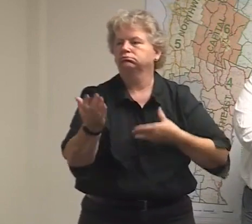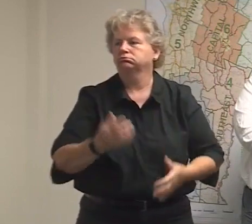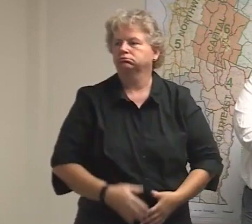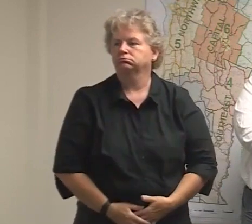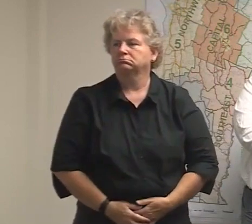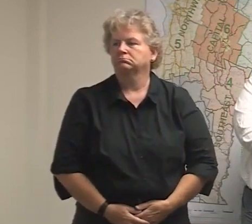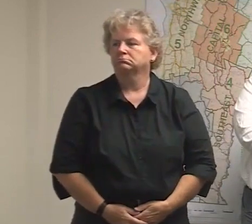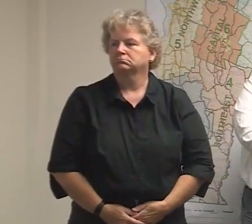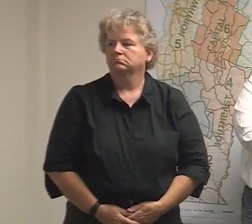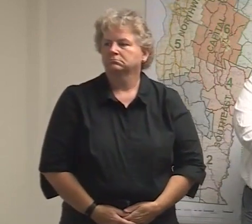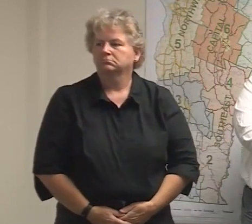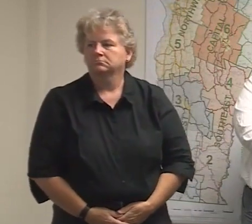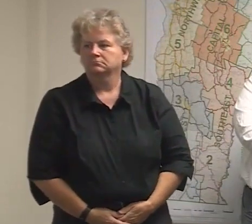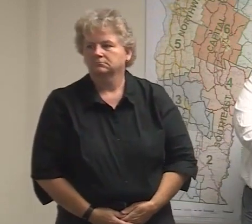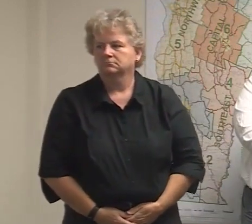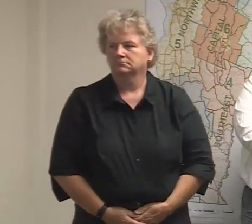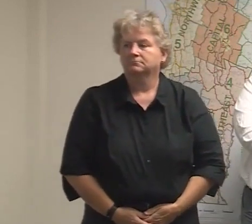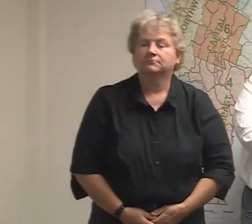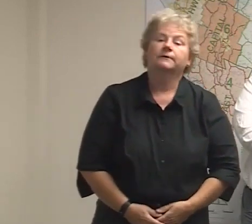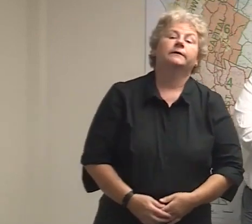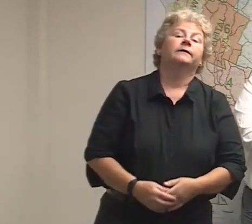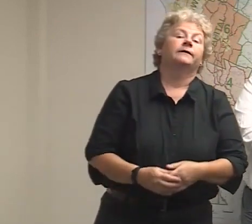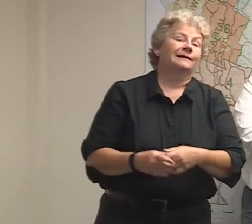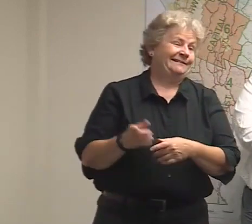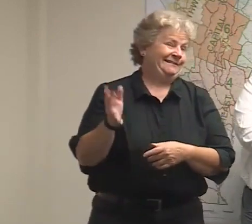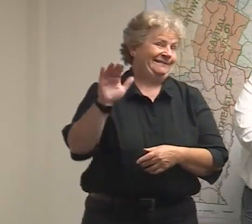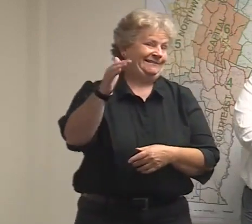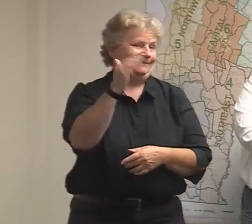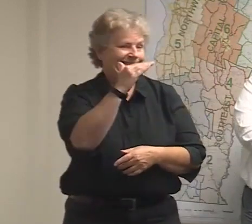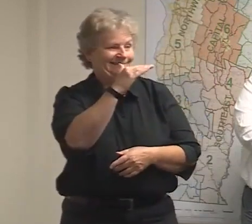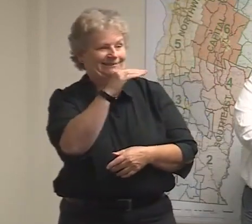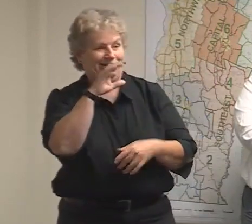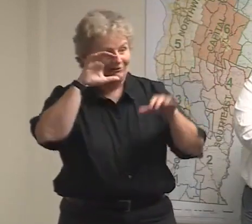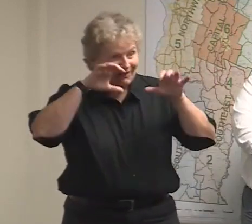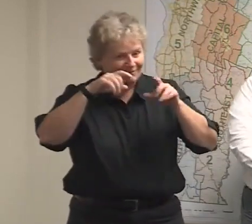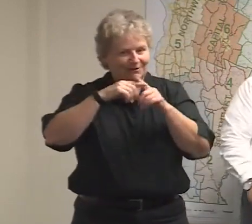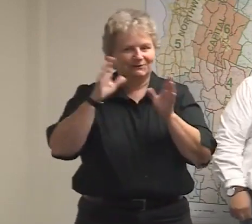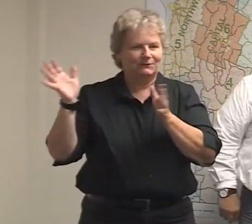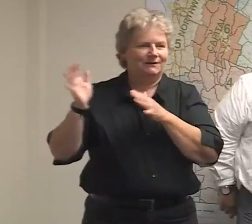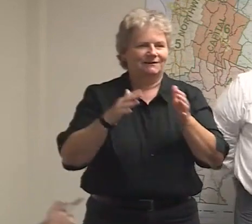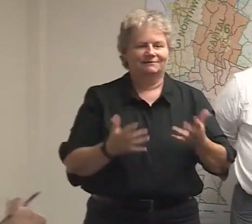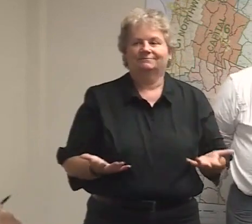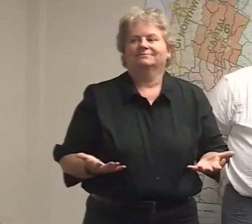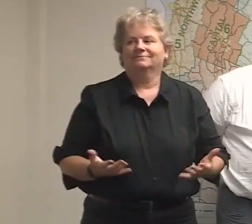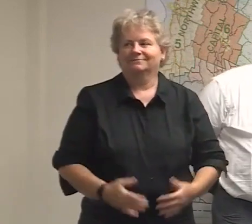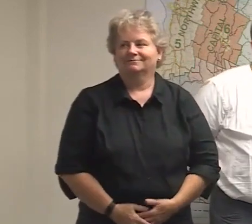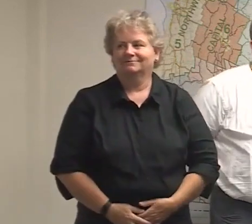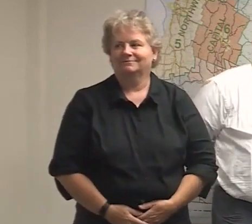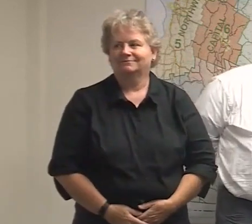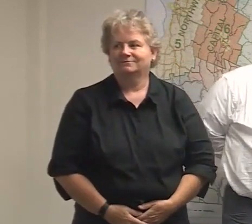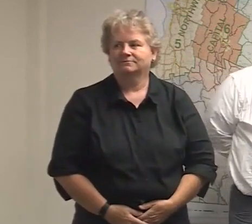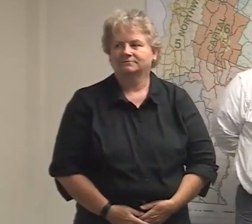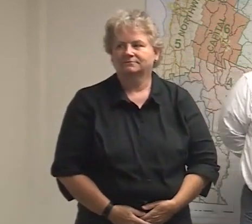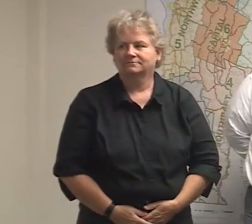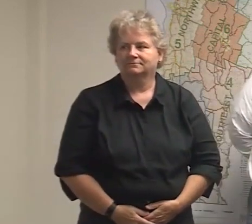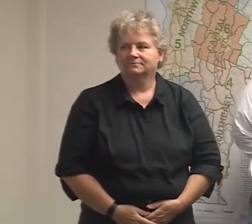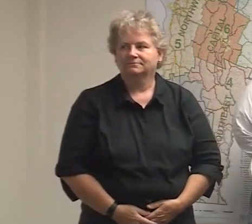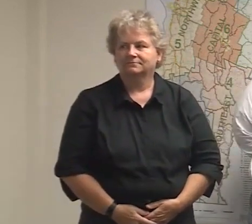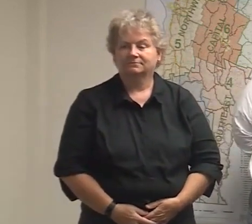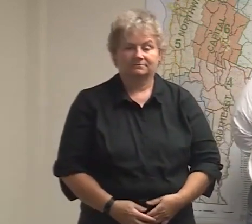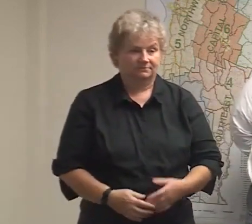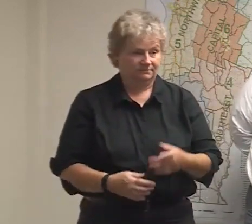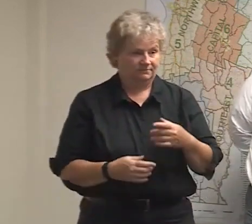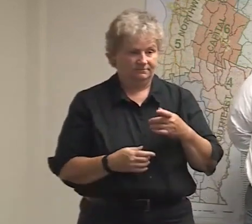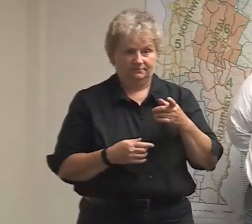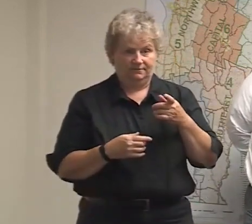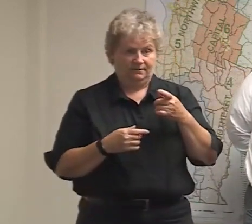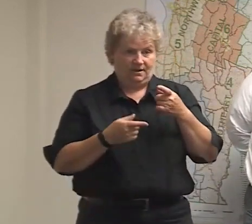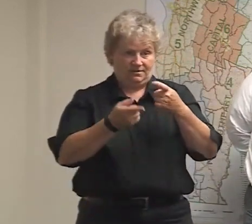AND THEN WITH THE WINDS COMING TODAY, TOO, ARE THERE ANY PARTICULAR AREAS WHERE YOU’RE CONCERNED ABOUT TREES COMING DOWN, POWER LINE?